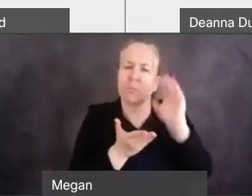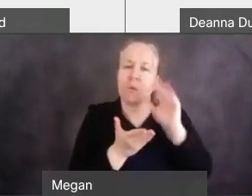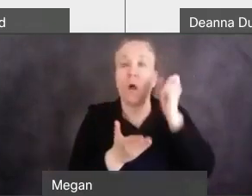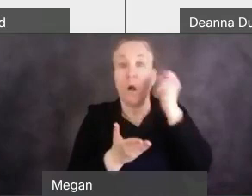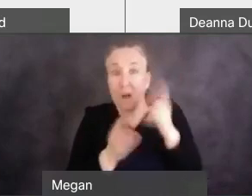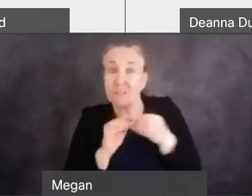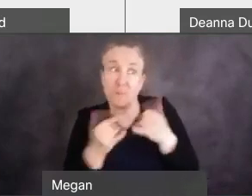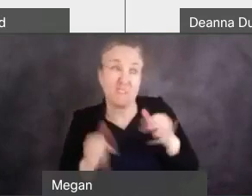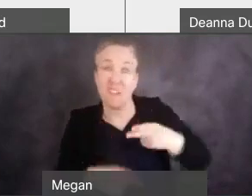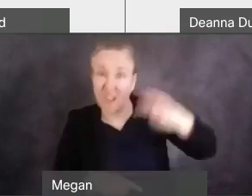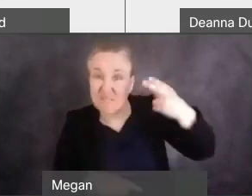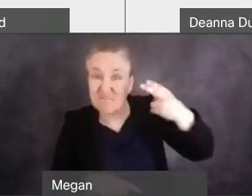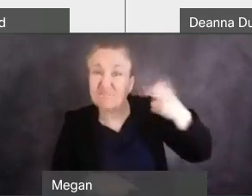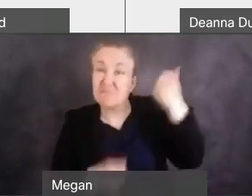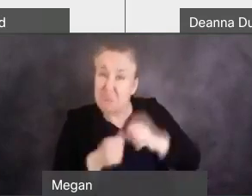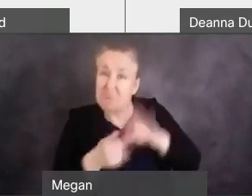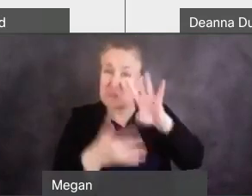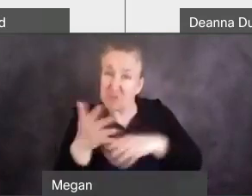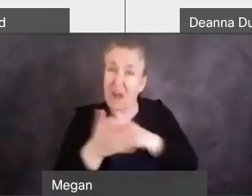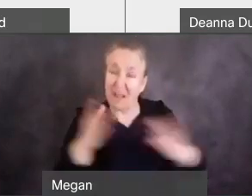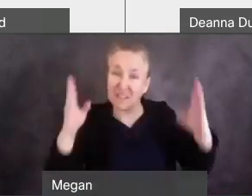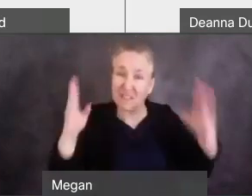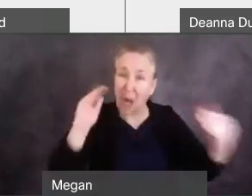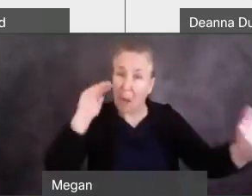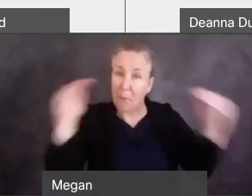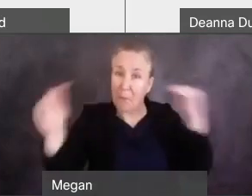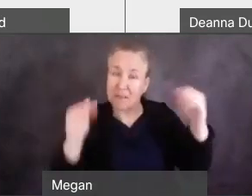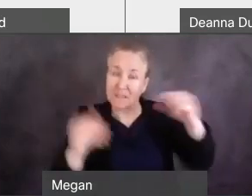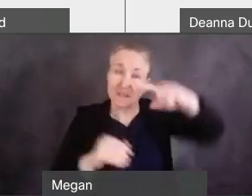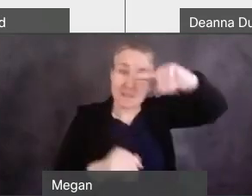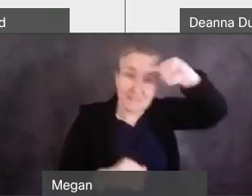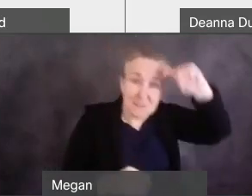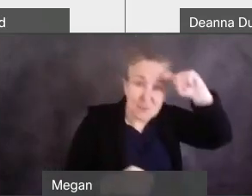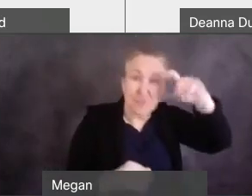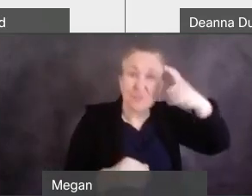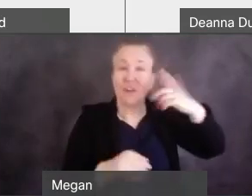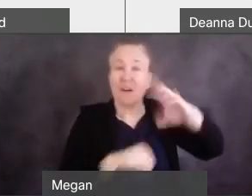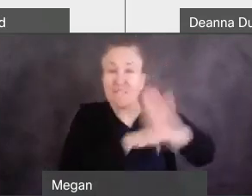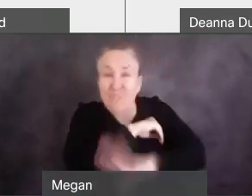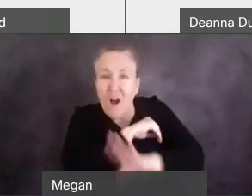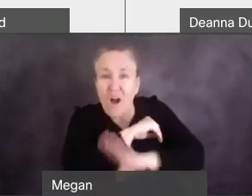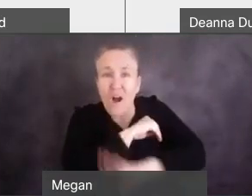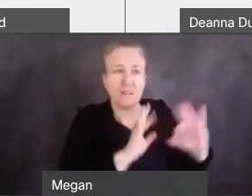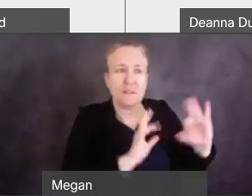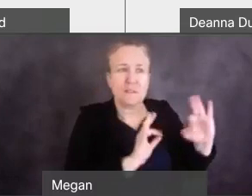that graph compared to where we were all summer and well into the fall, we have a long way to go